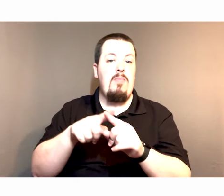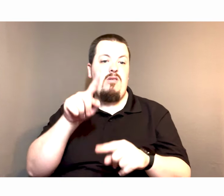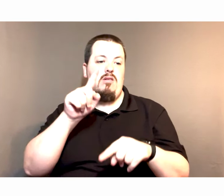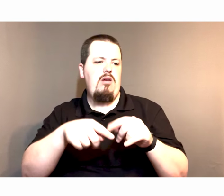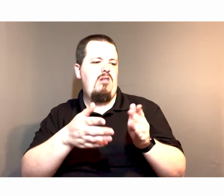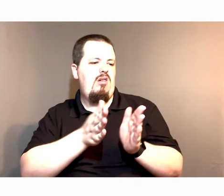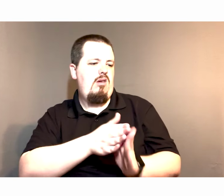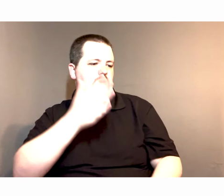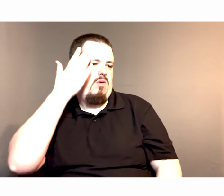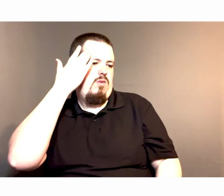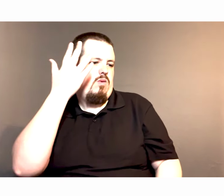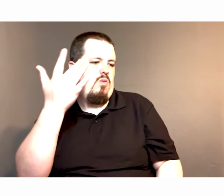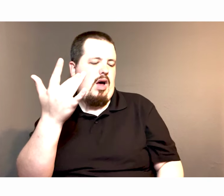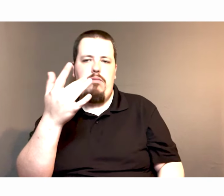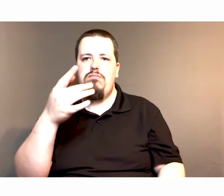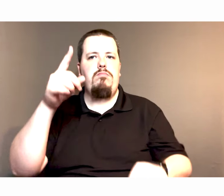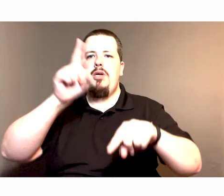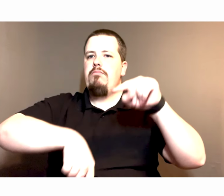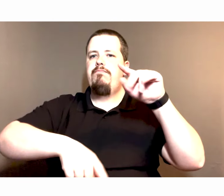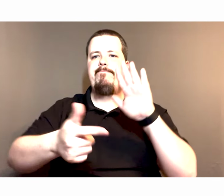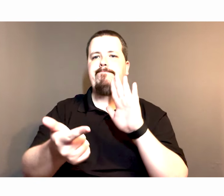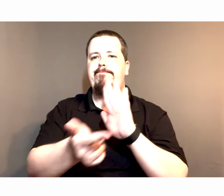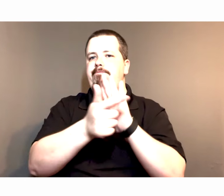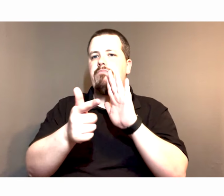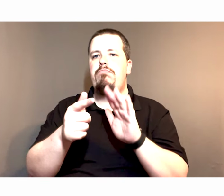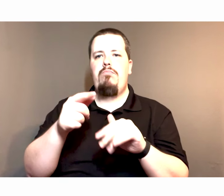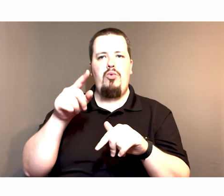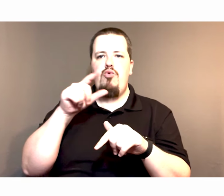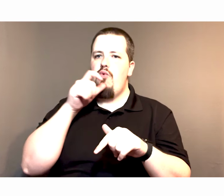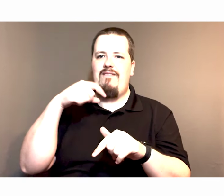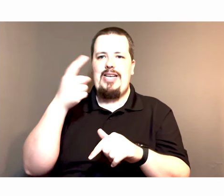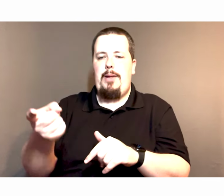cannot ask you why you’re asking for help and you don’t have to tell them.